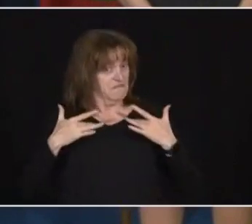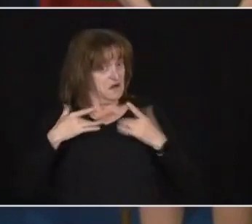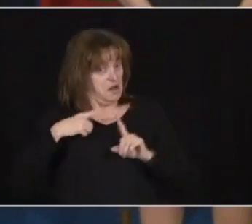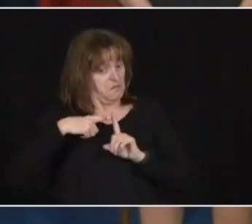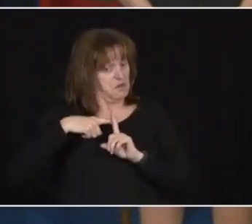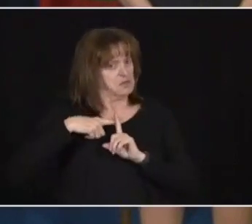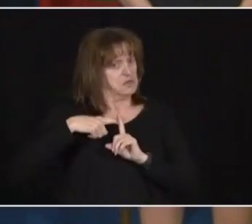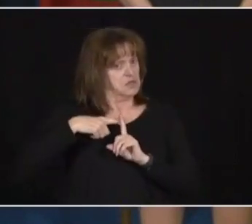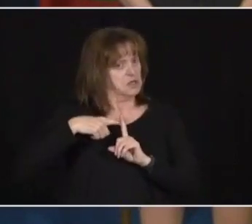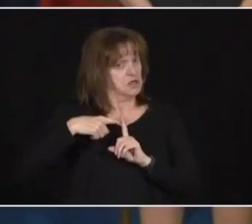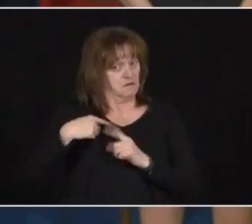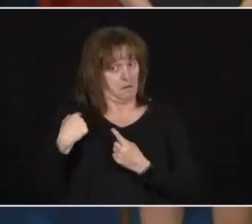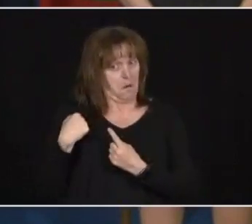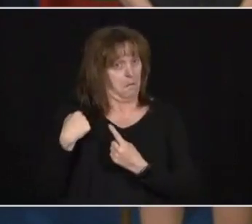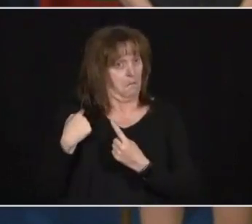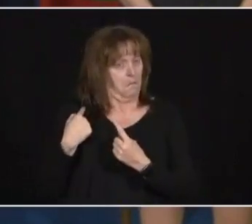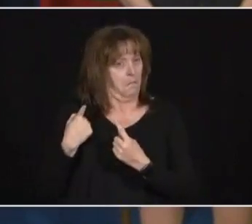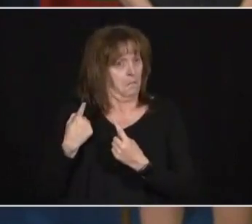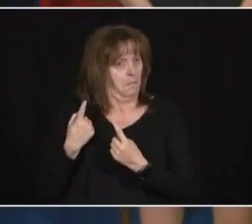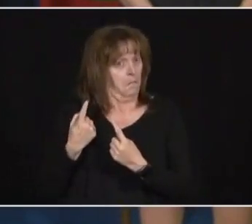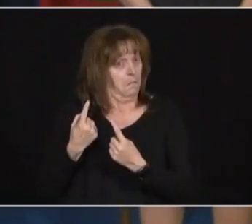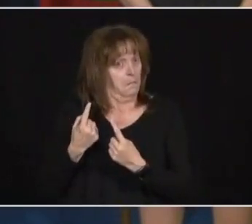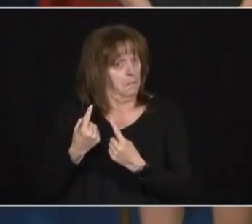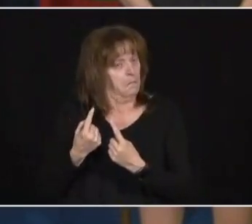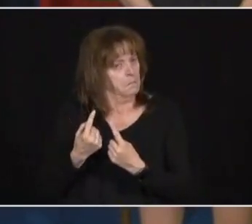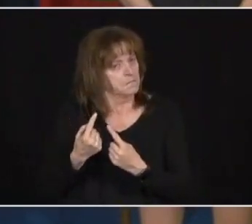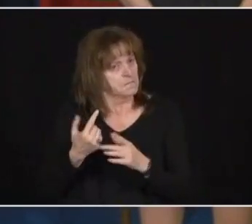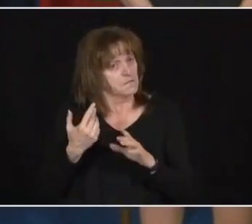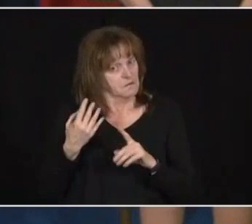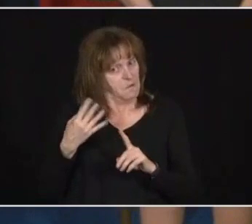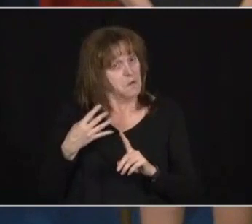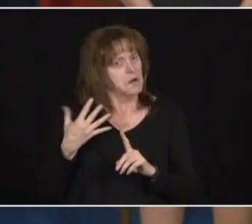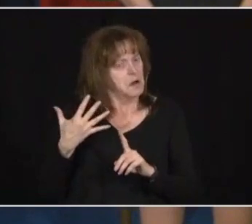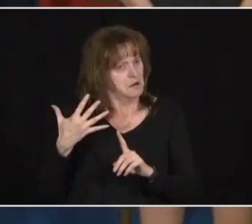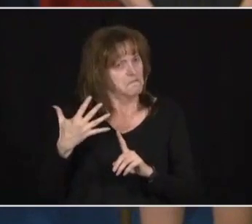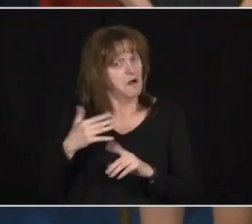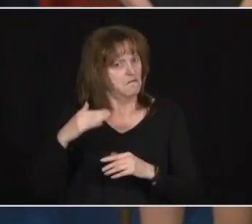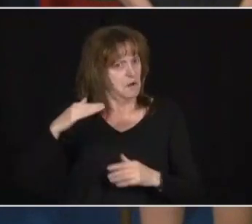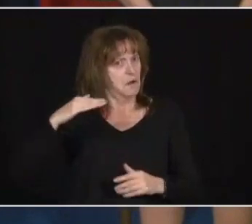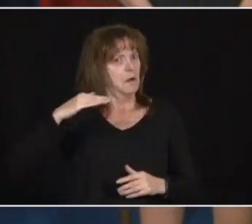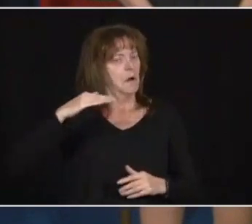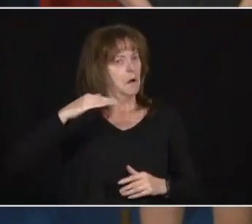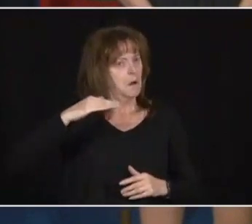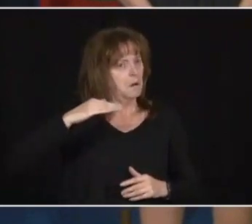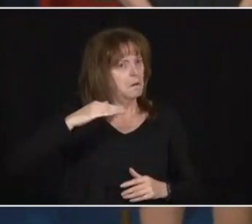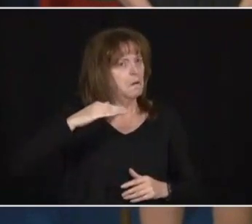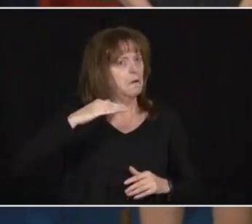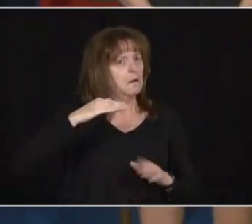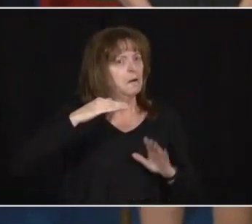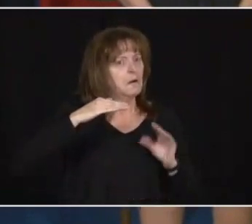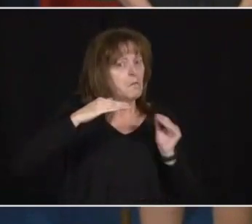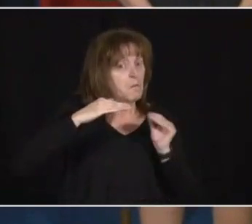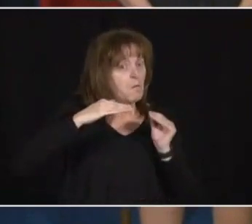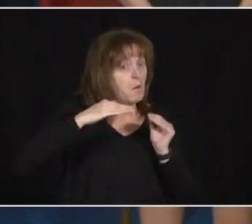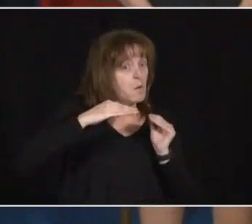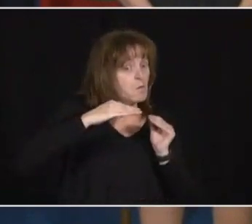the last four or five days. If it continues, we're going to be able to open up a lot sooner than we're hoping.